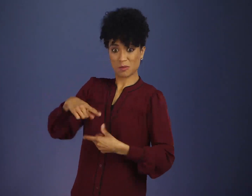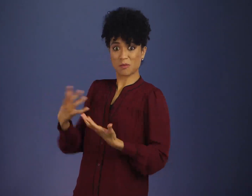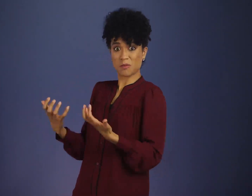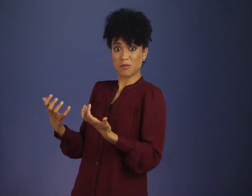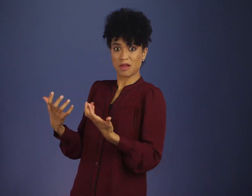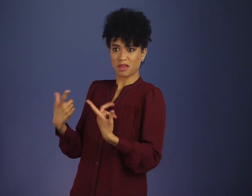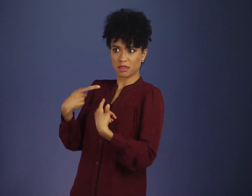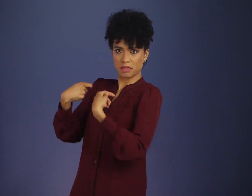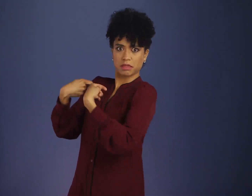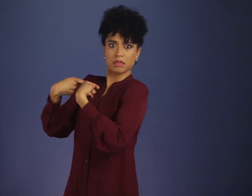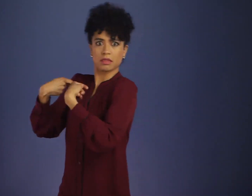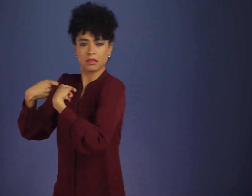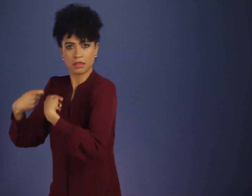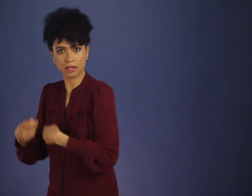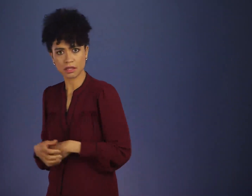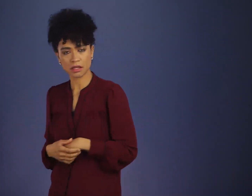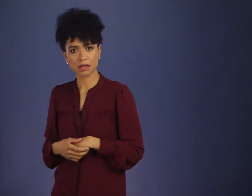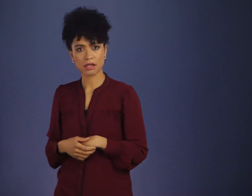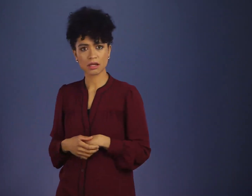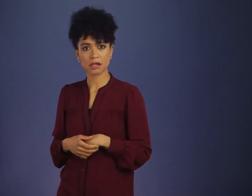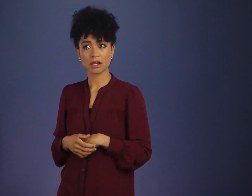and insist upon ruling our lives.